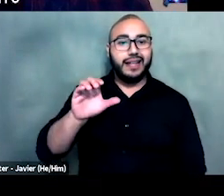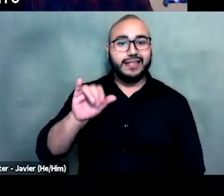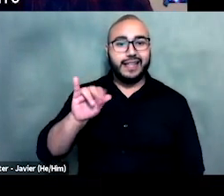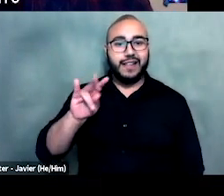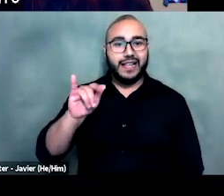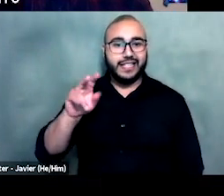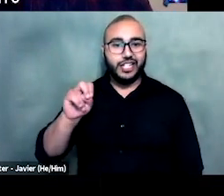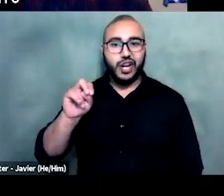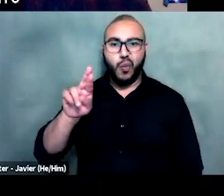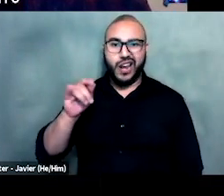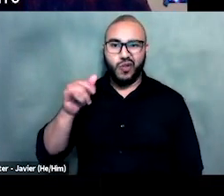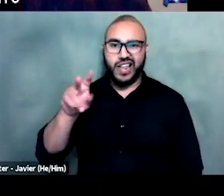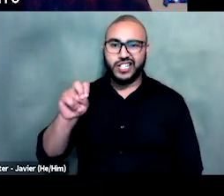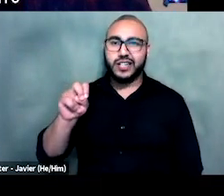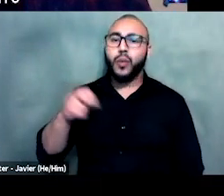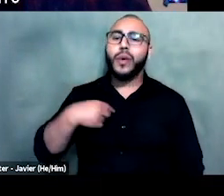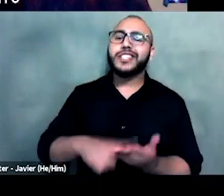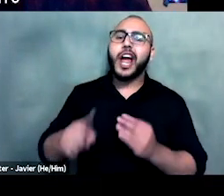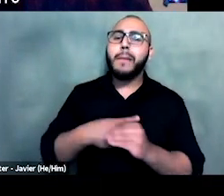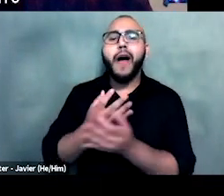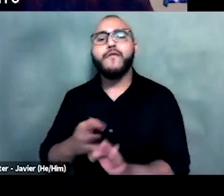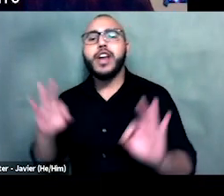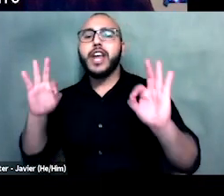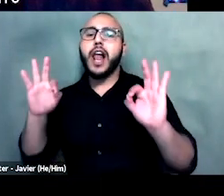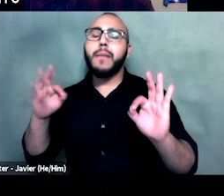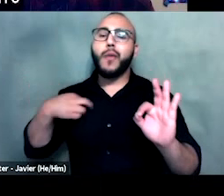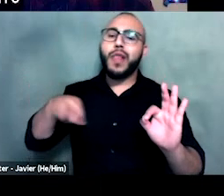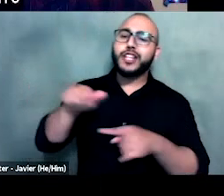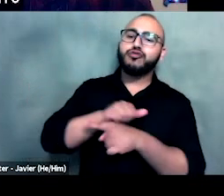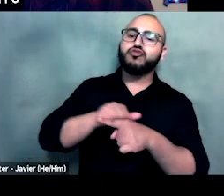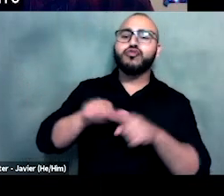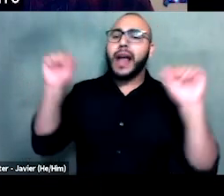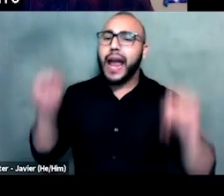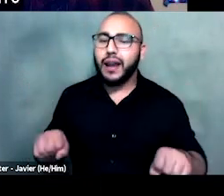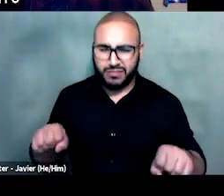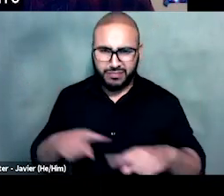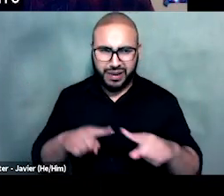freedom but Native Americans were not given the freedom to practice their religion. After